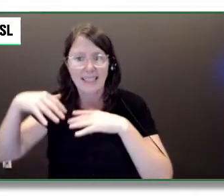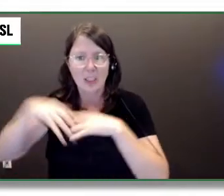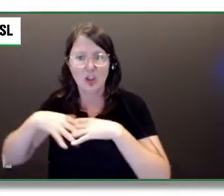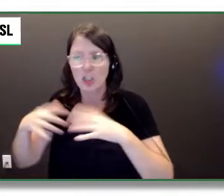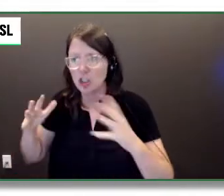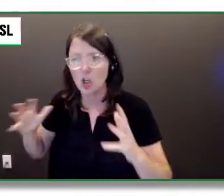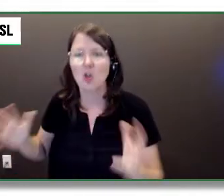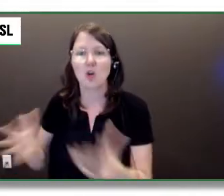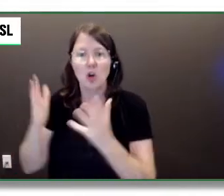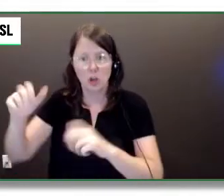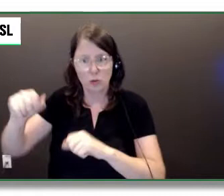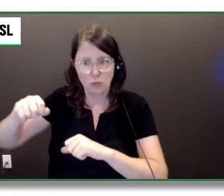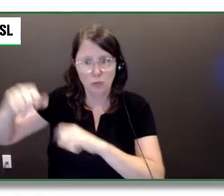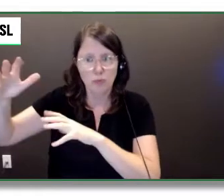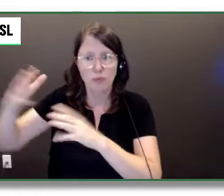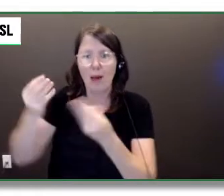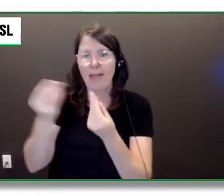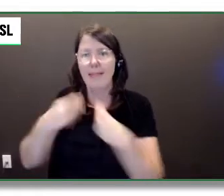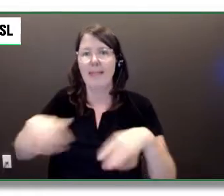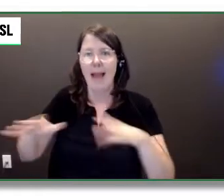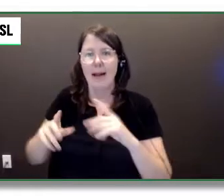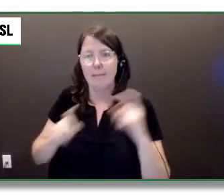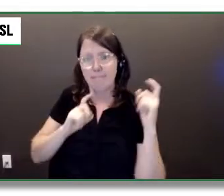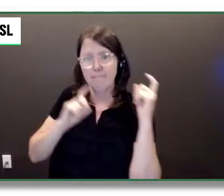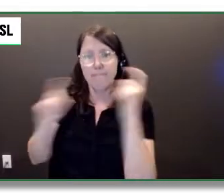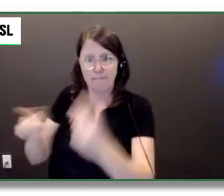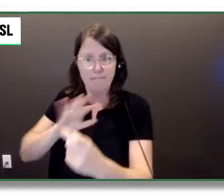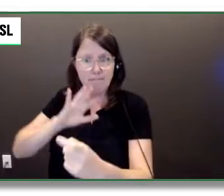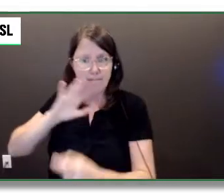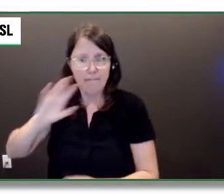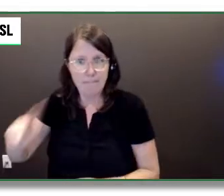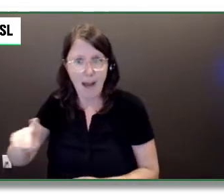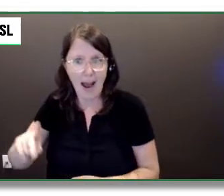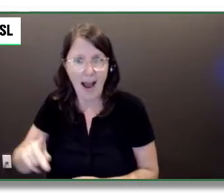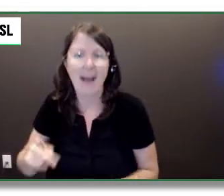the resource document I've included some resources about land back and supporting